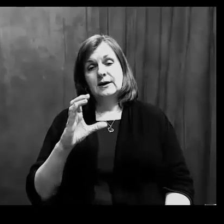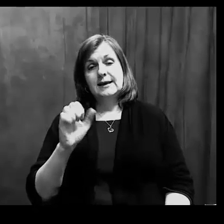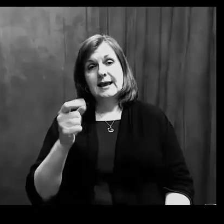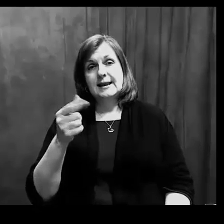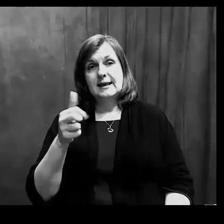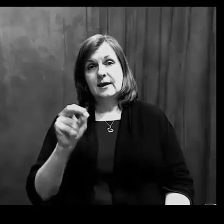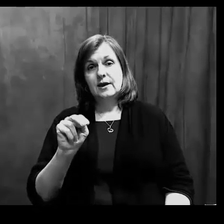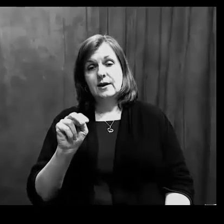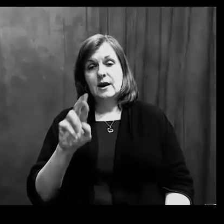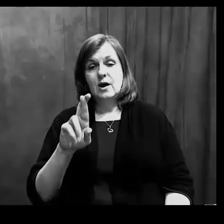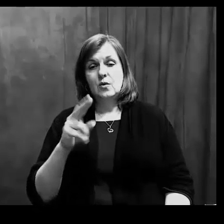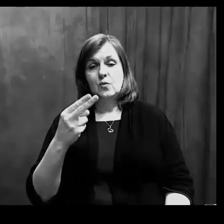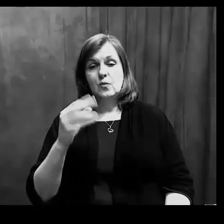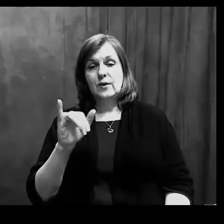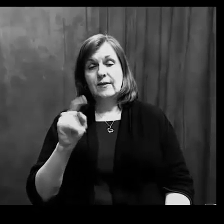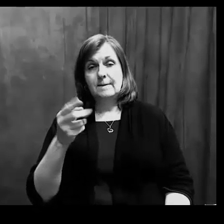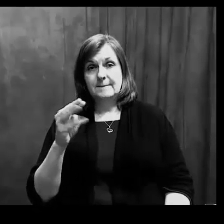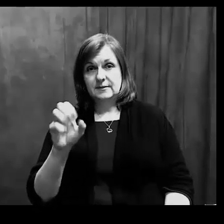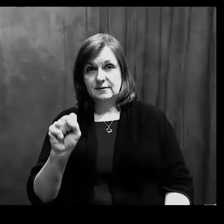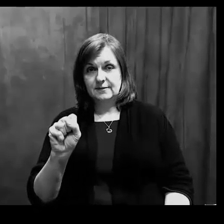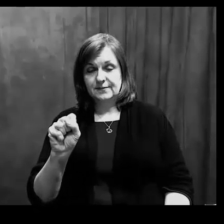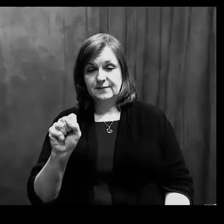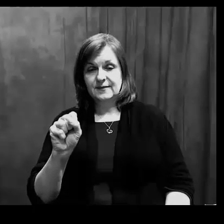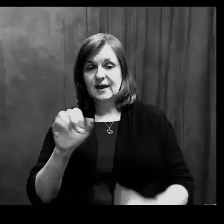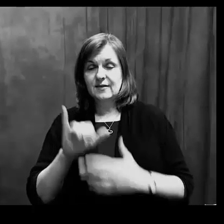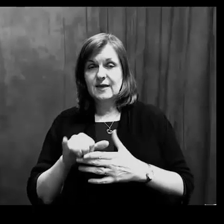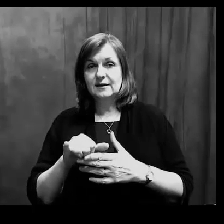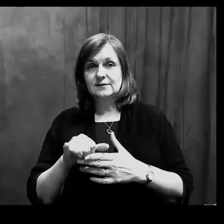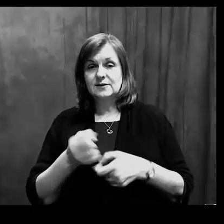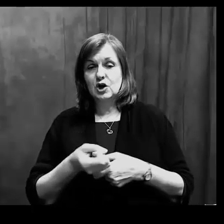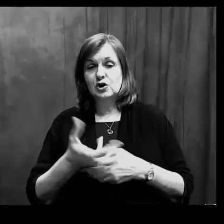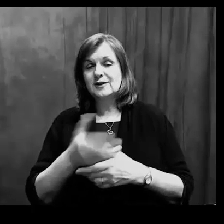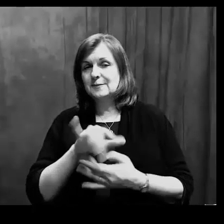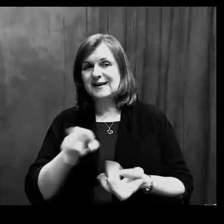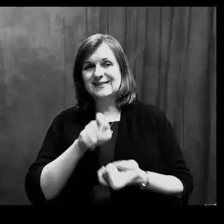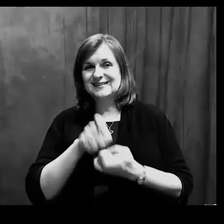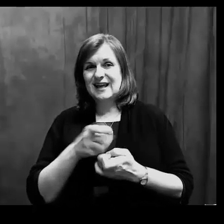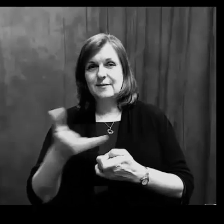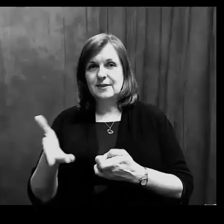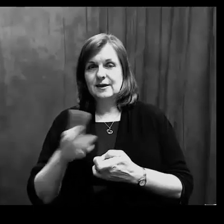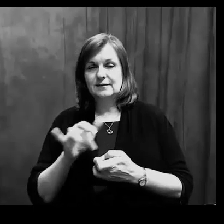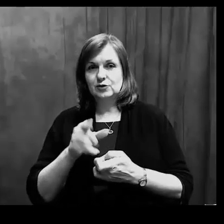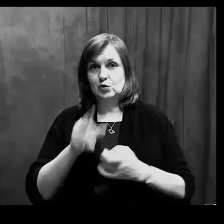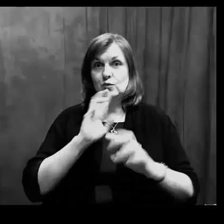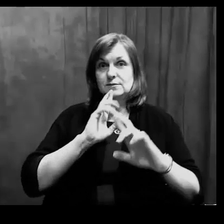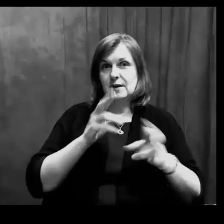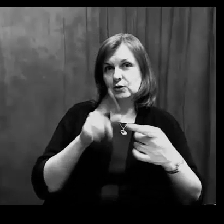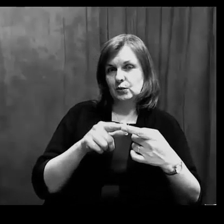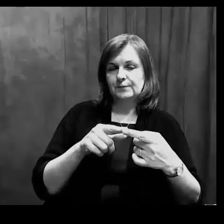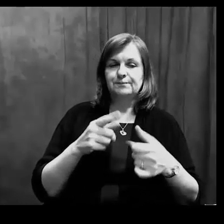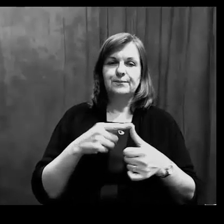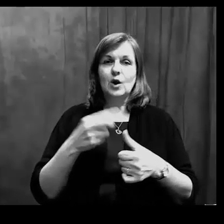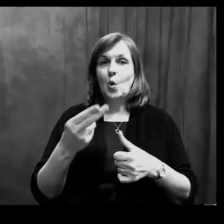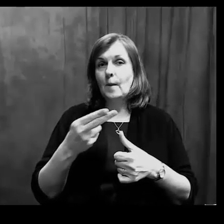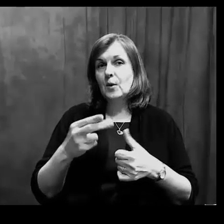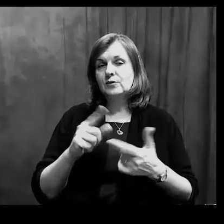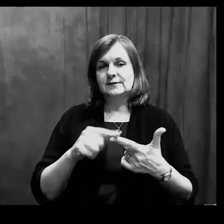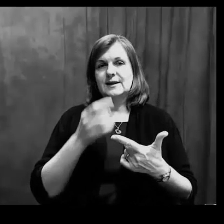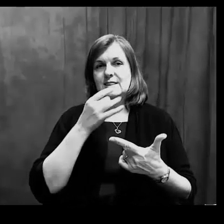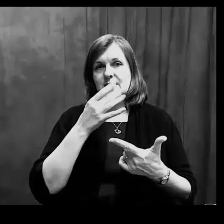plants also have circadian rhythms they are cued by the exact same thing you are -- hormones